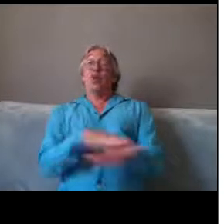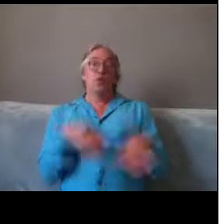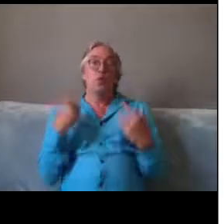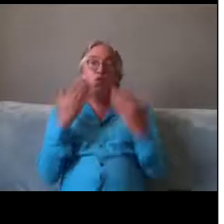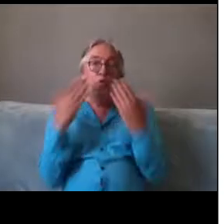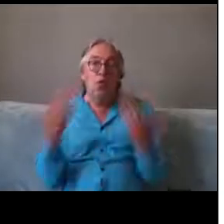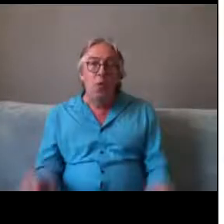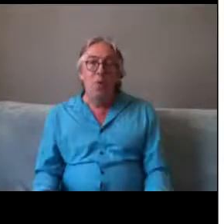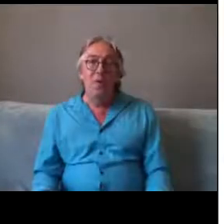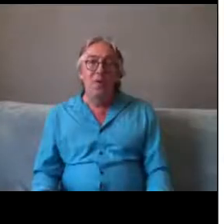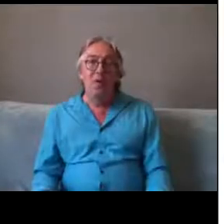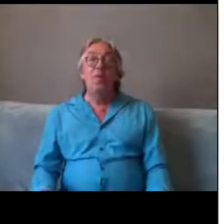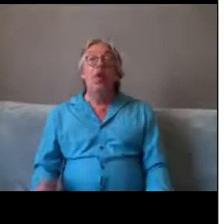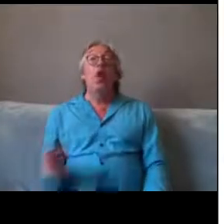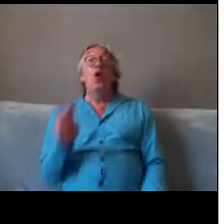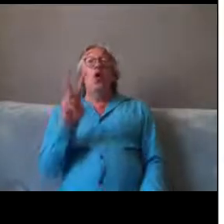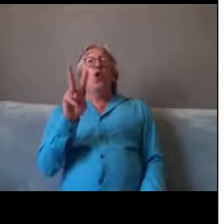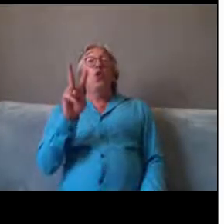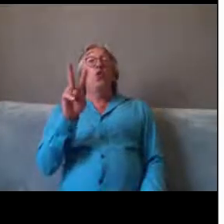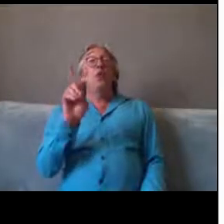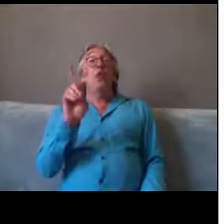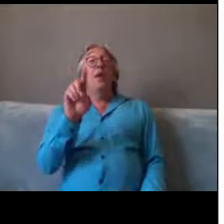through national agencies, national authorities,